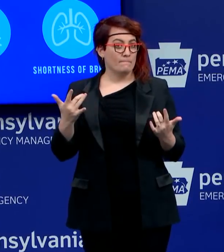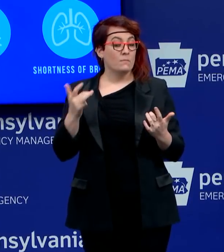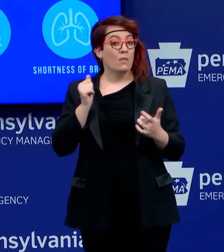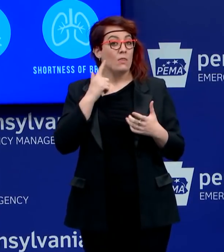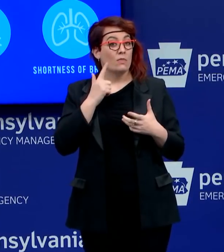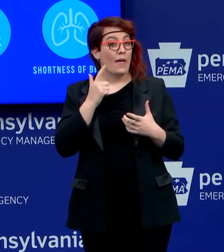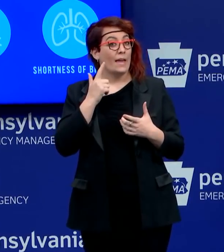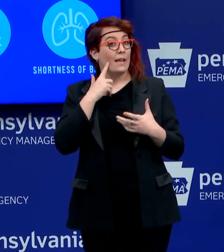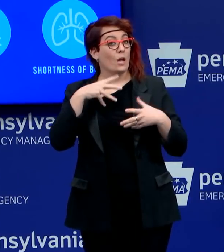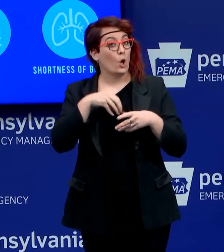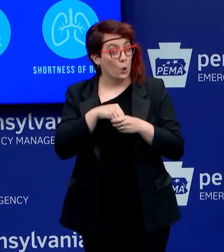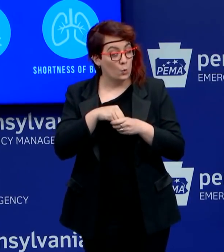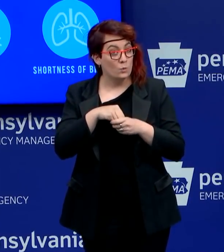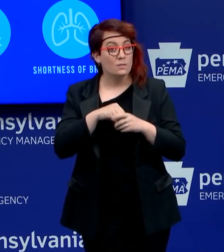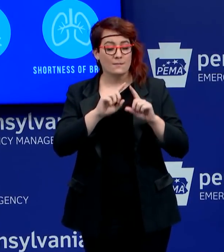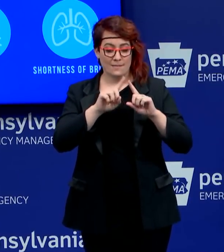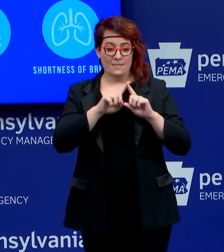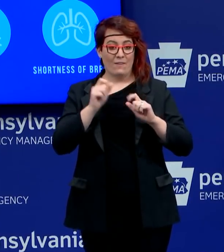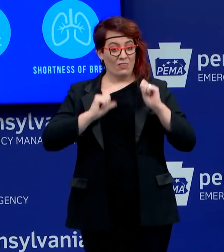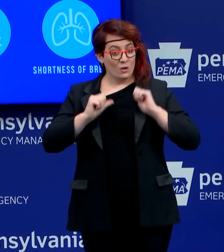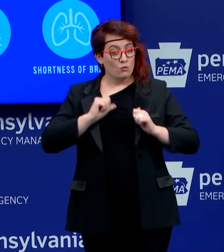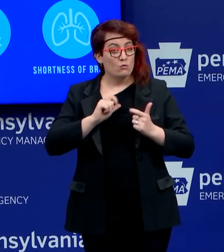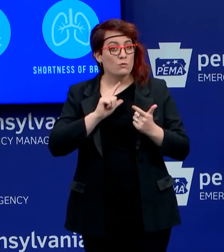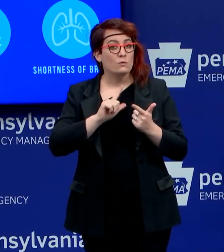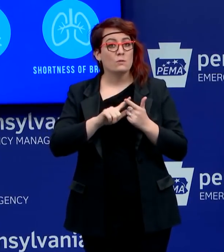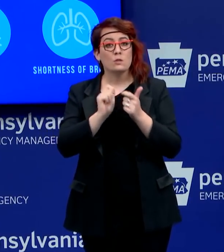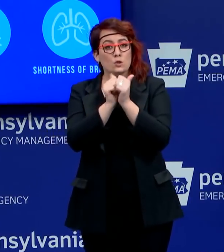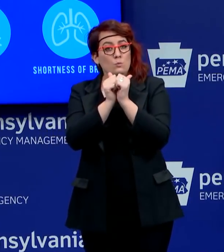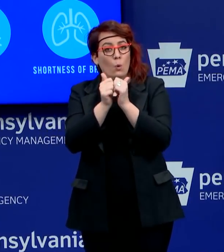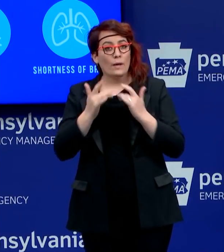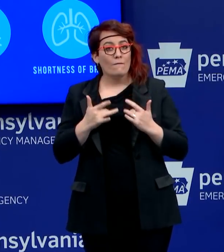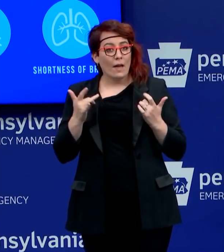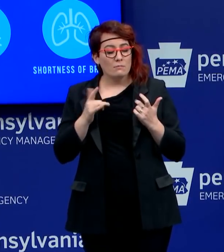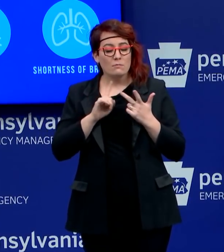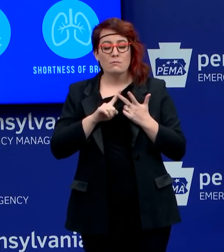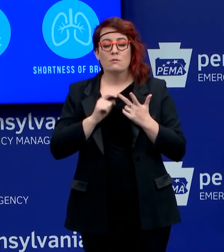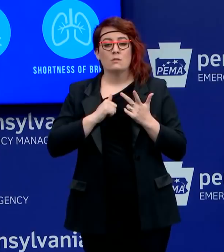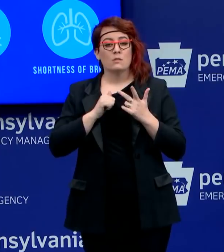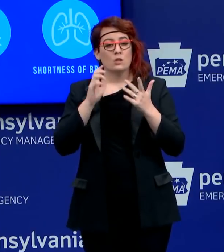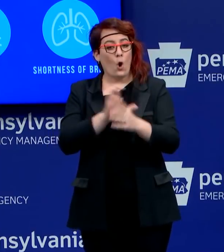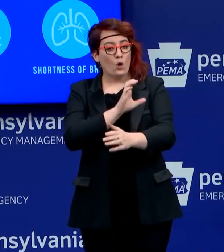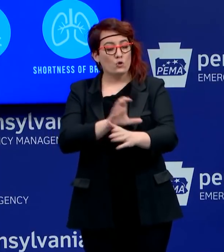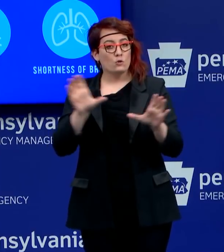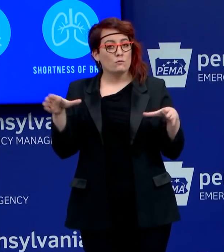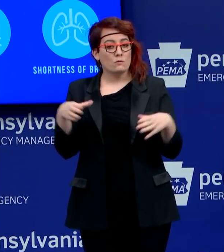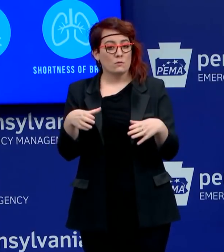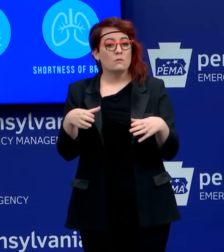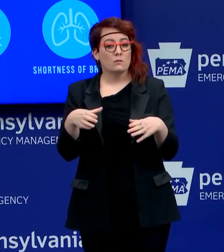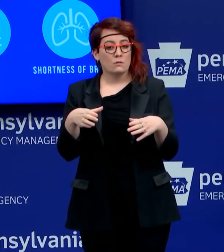SCHOOLS, COMMUNITY CENTERS, AND GYMS AND ENTERTAINMENT VENUES.